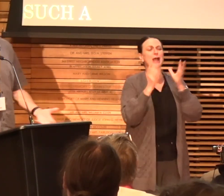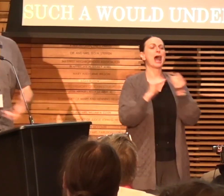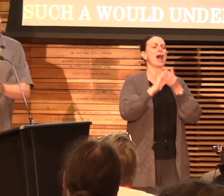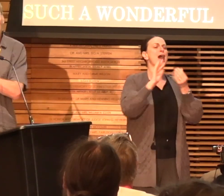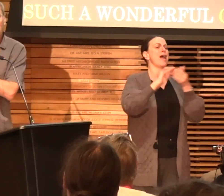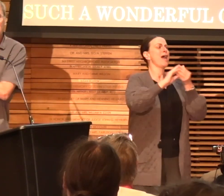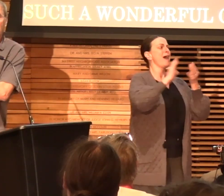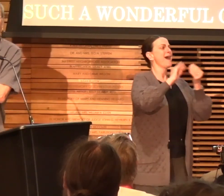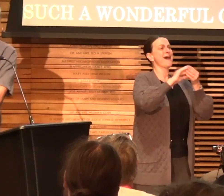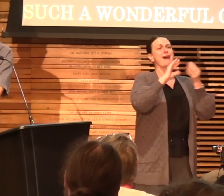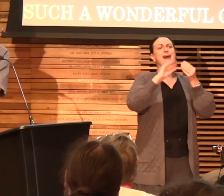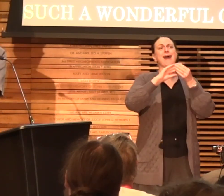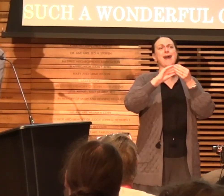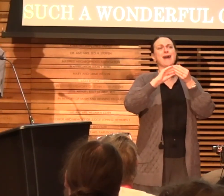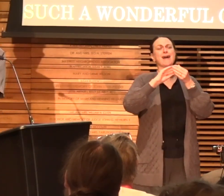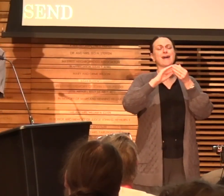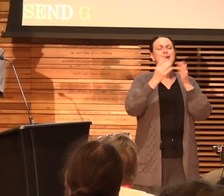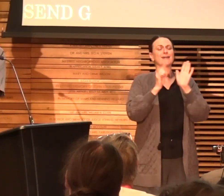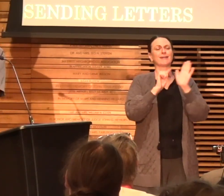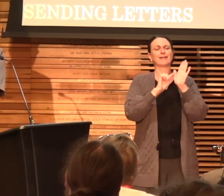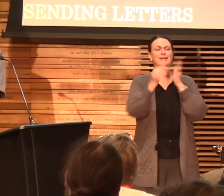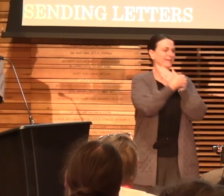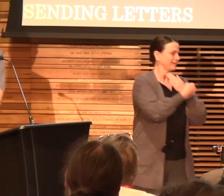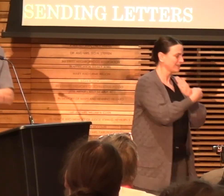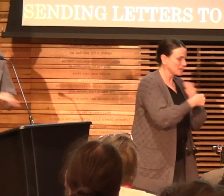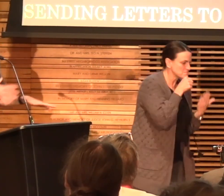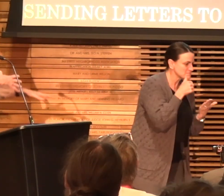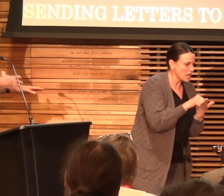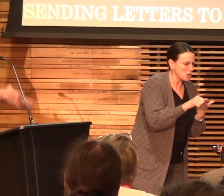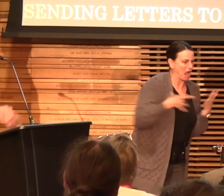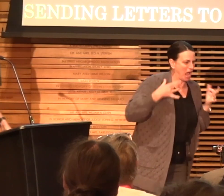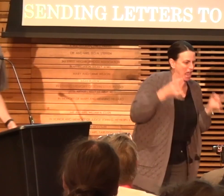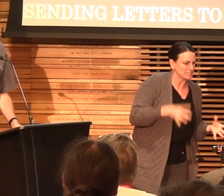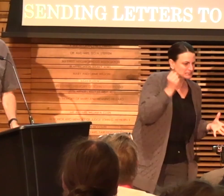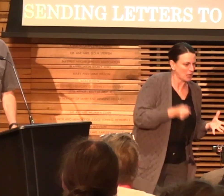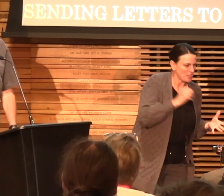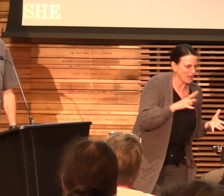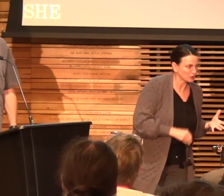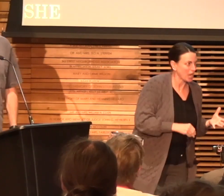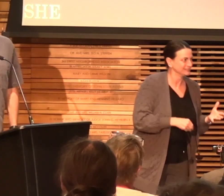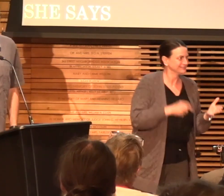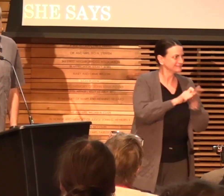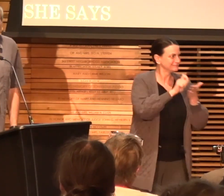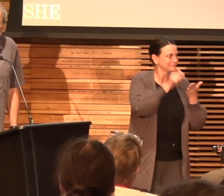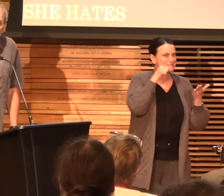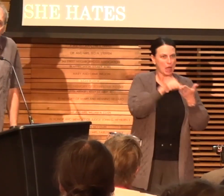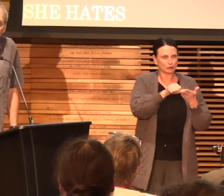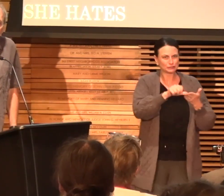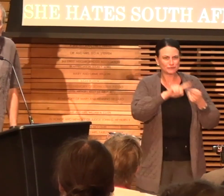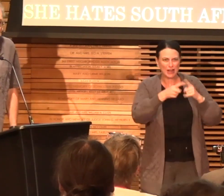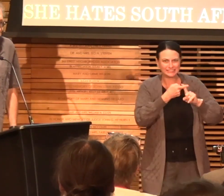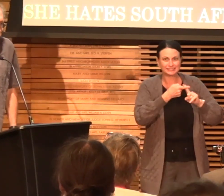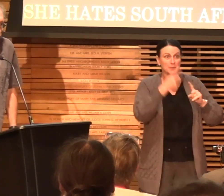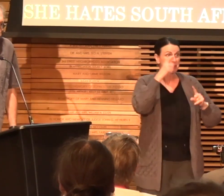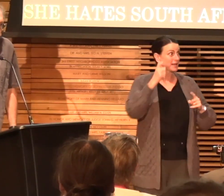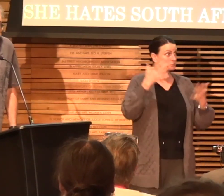Meanwhile, she's sending letters to friends about how much she hates South Africa, mostly because of racial prejudice.